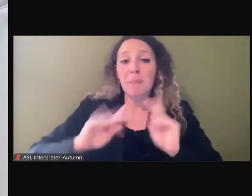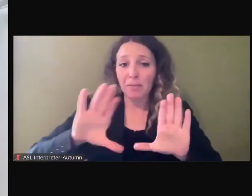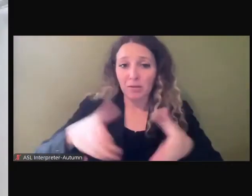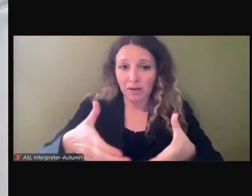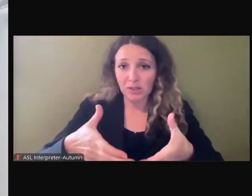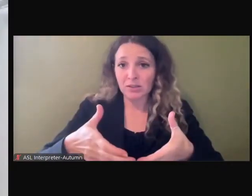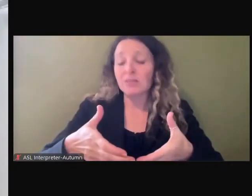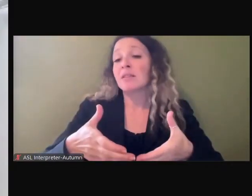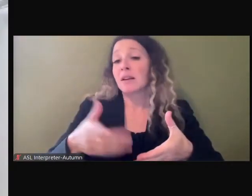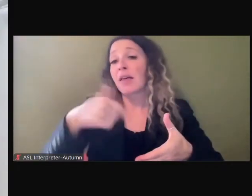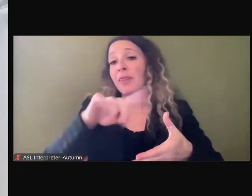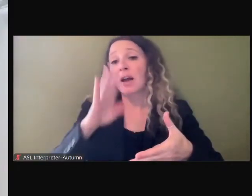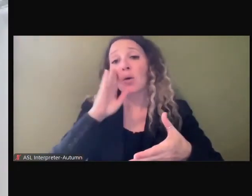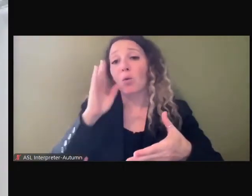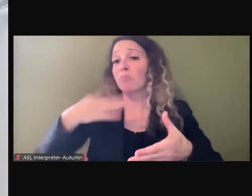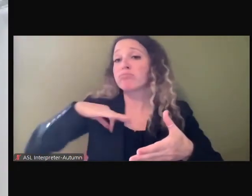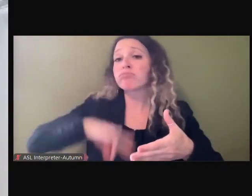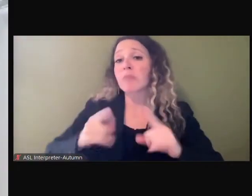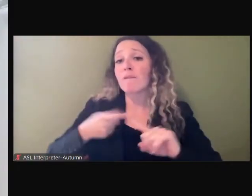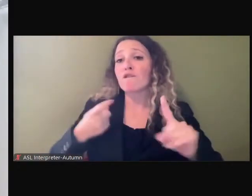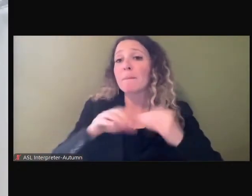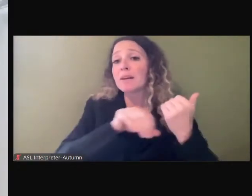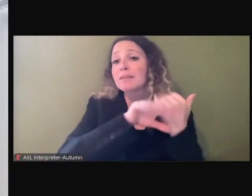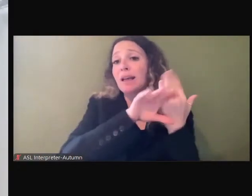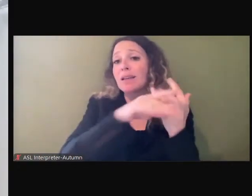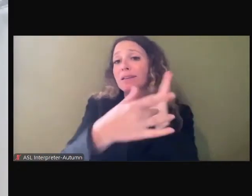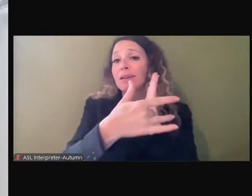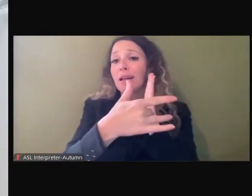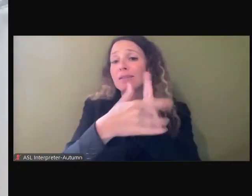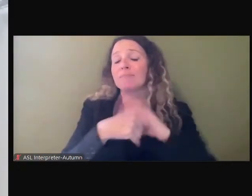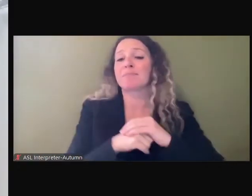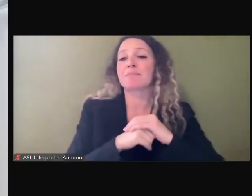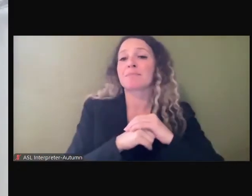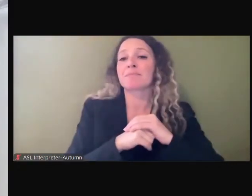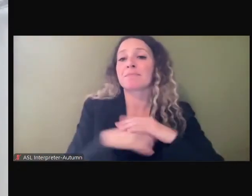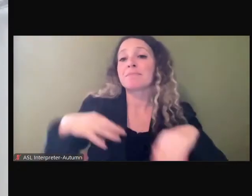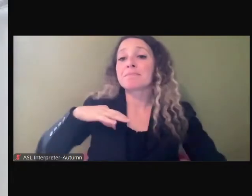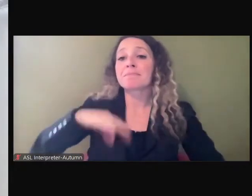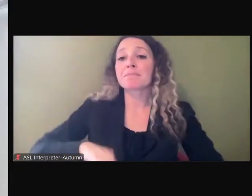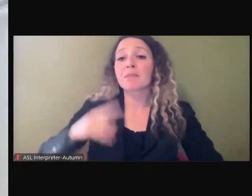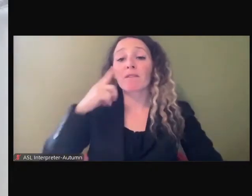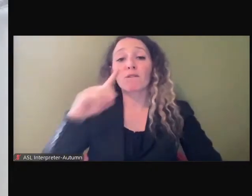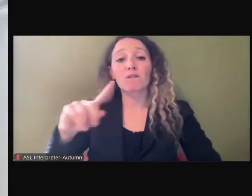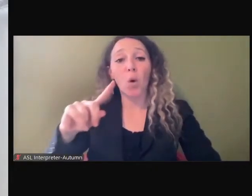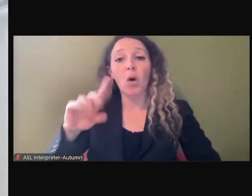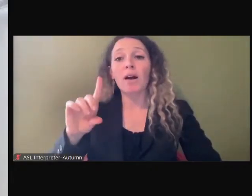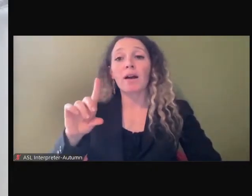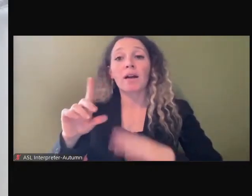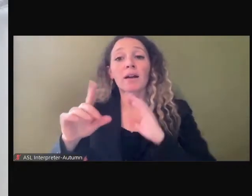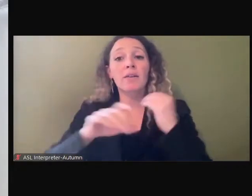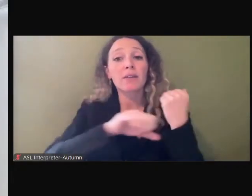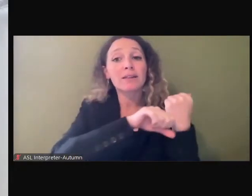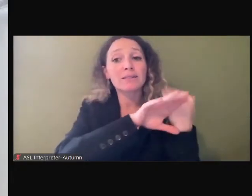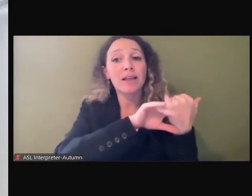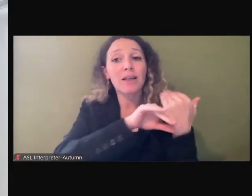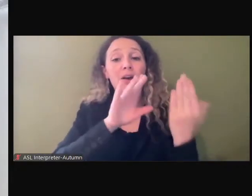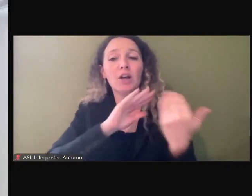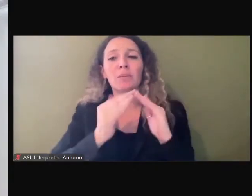technologies. The advantages of telehealth for the disability community are numerous.